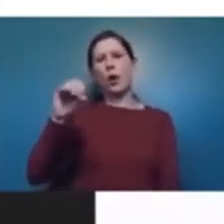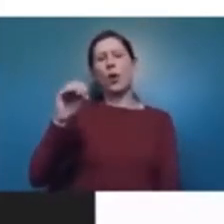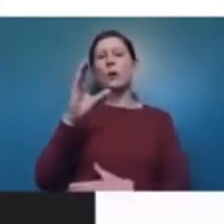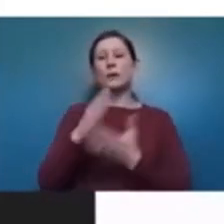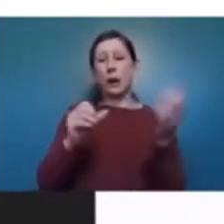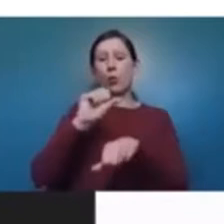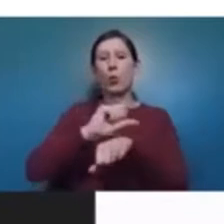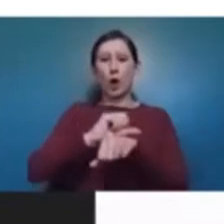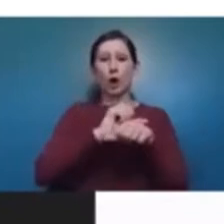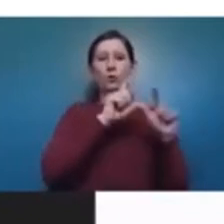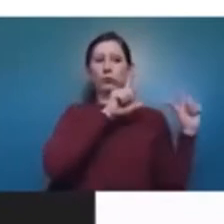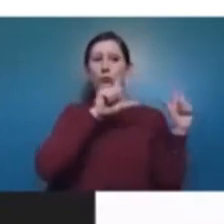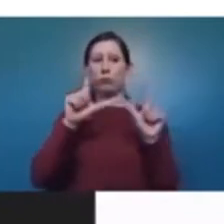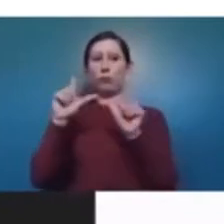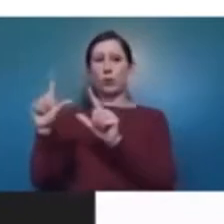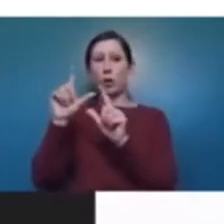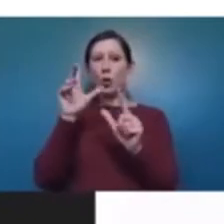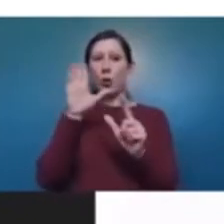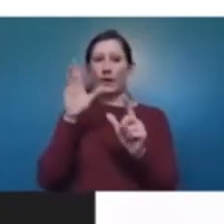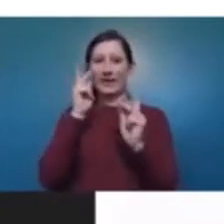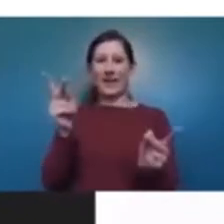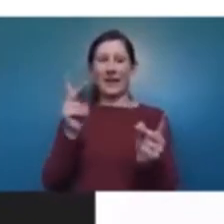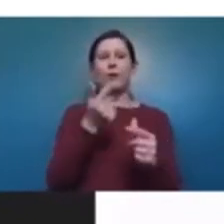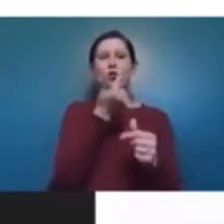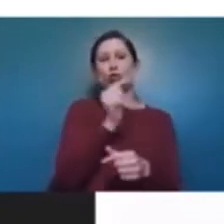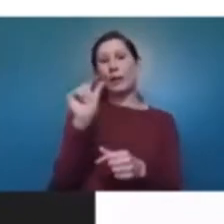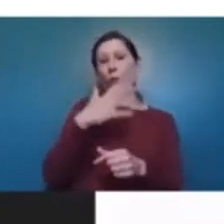them in three framed boxes. Green and white paneling fills